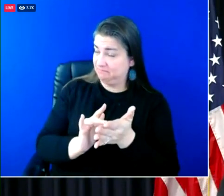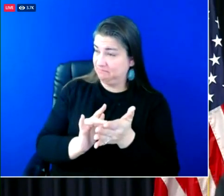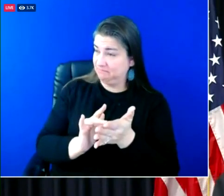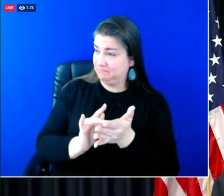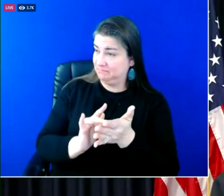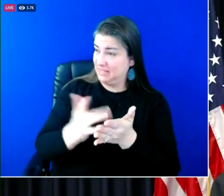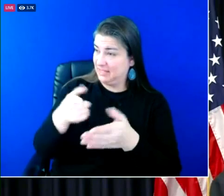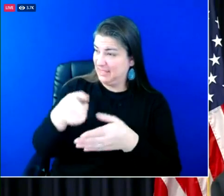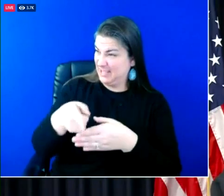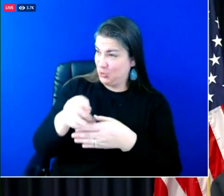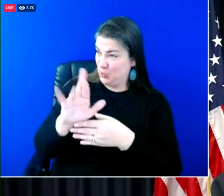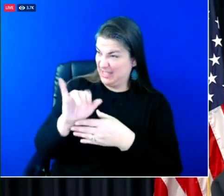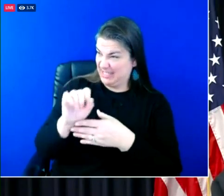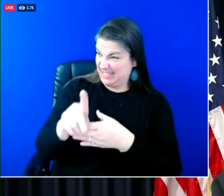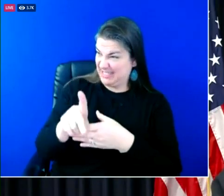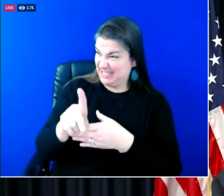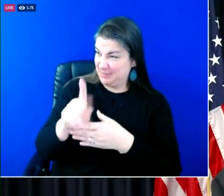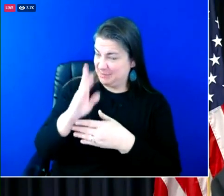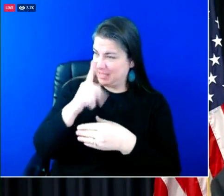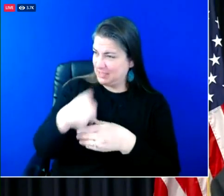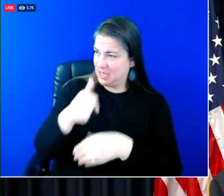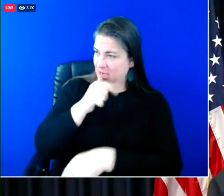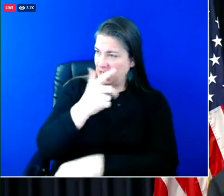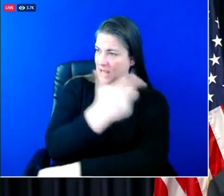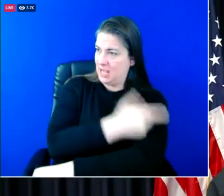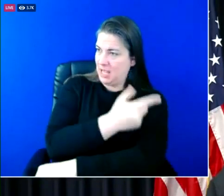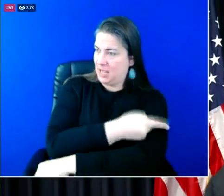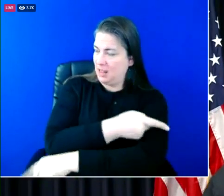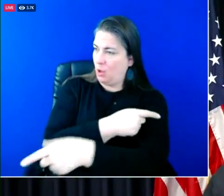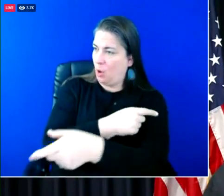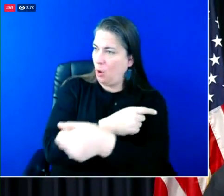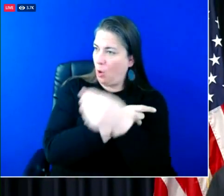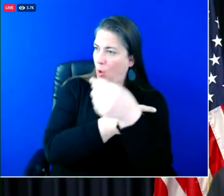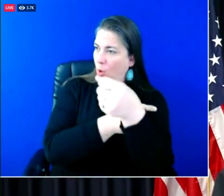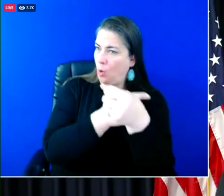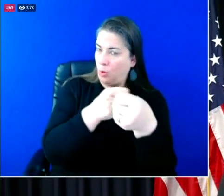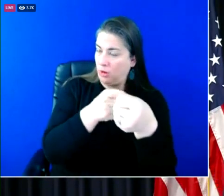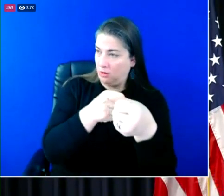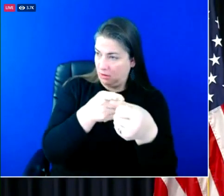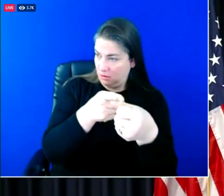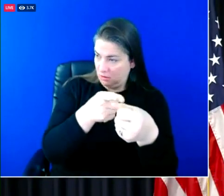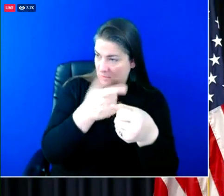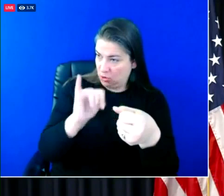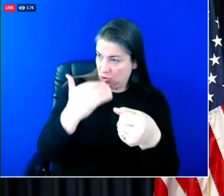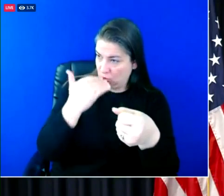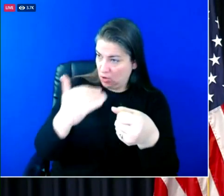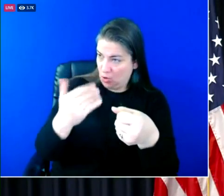going into the arms as quickly due to these closures? Thank you s. Oh, go ahead. Sorry.